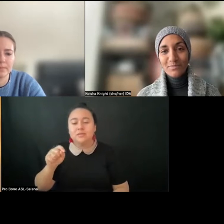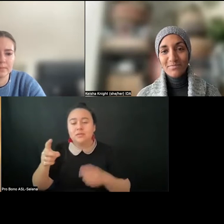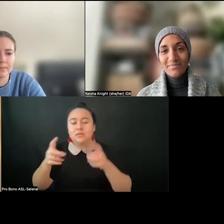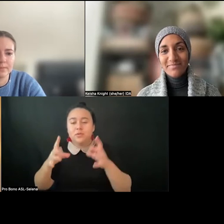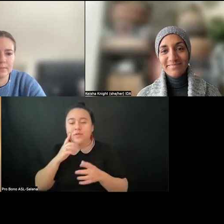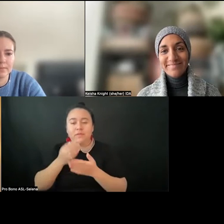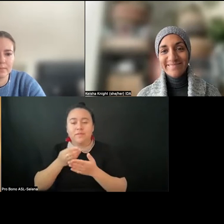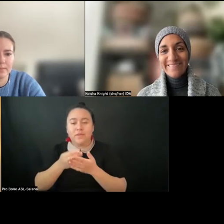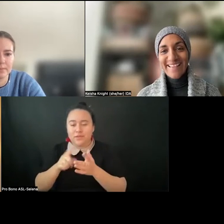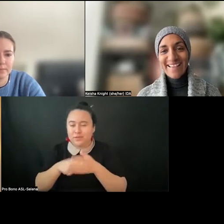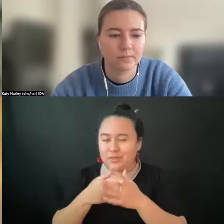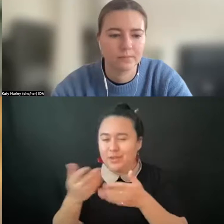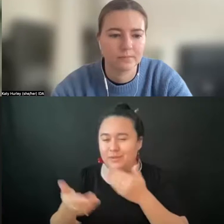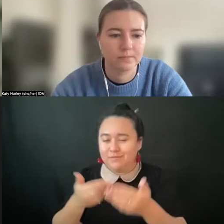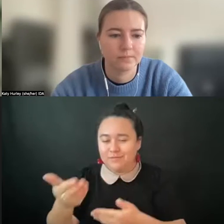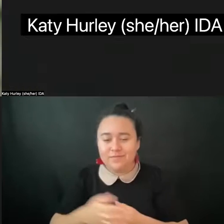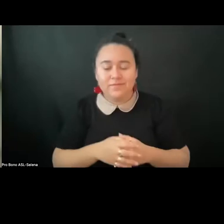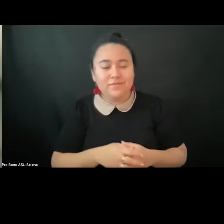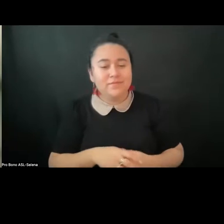Thanks, Maria.